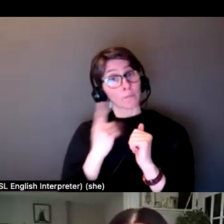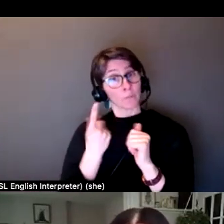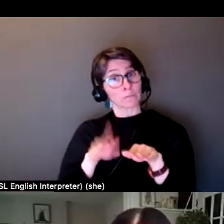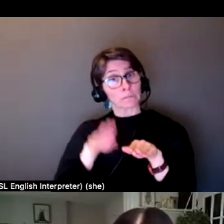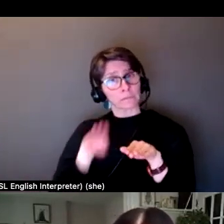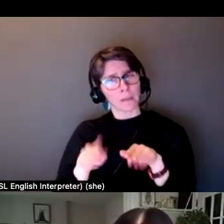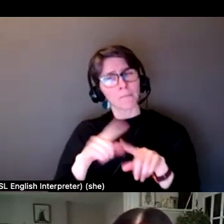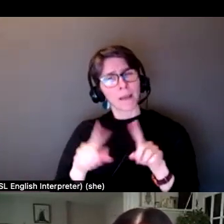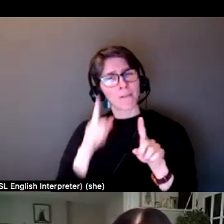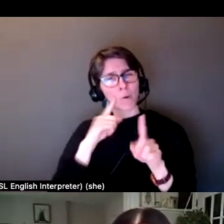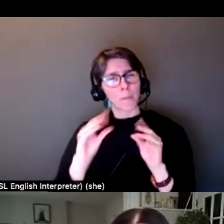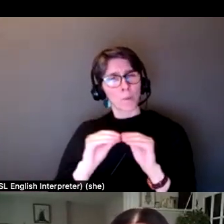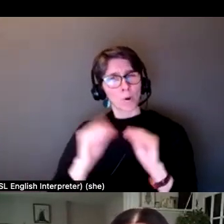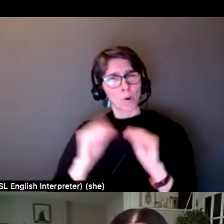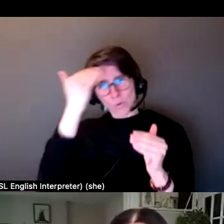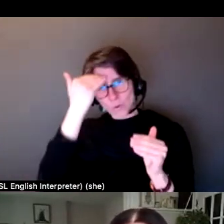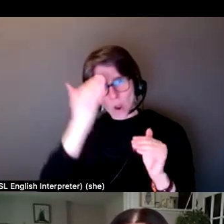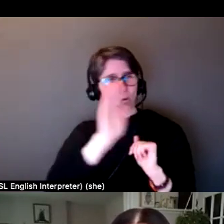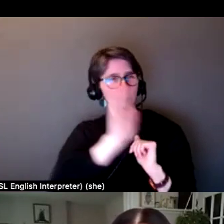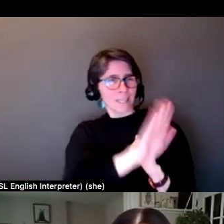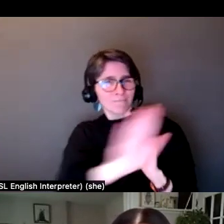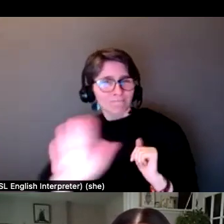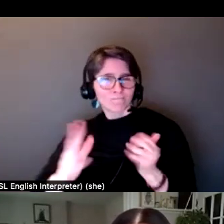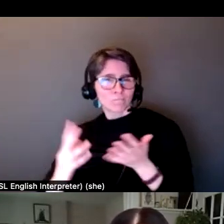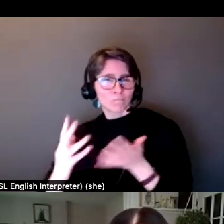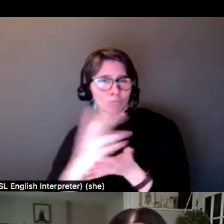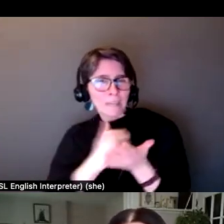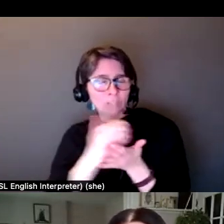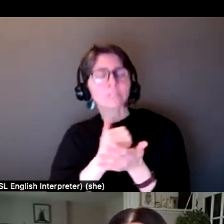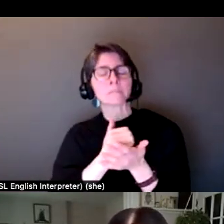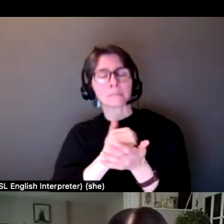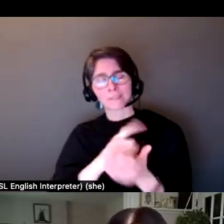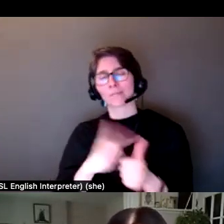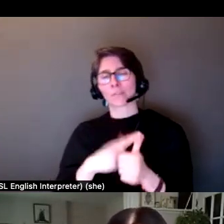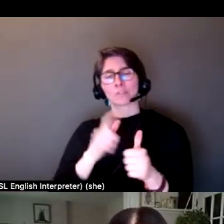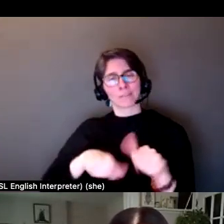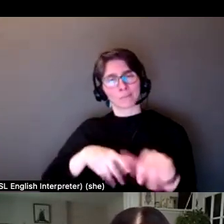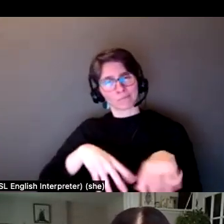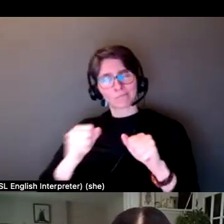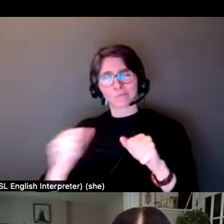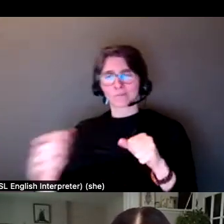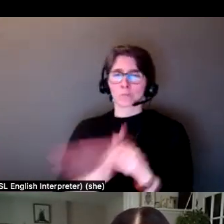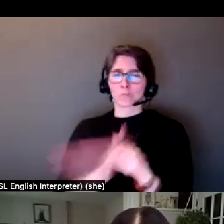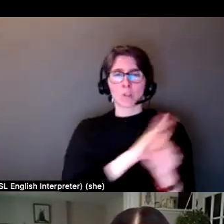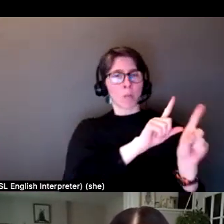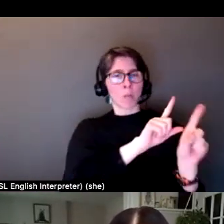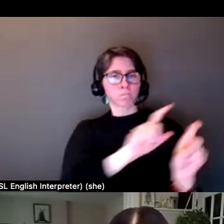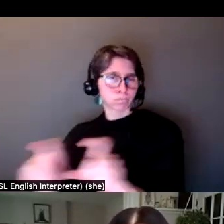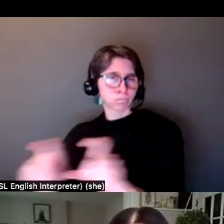clear picture of wages across the industry, we need to conduct this full survey as well. So,